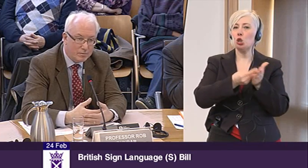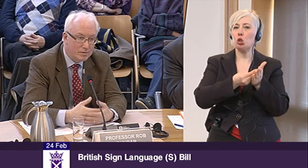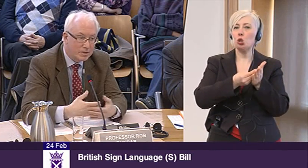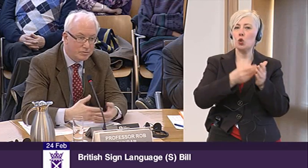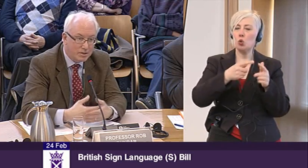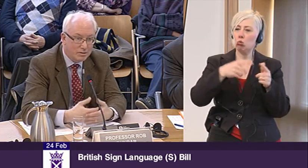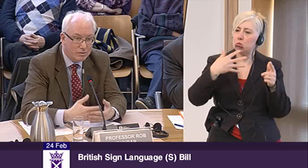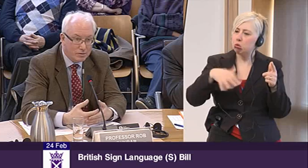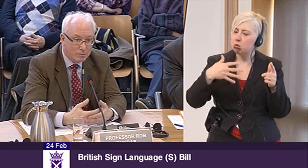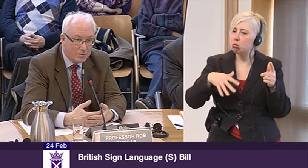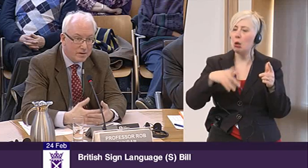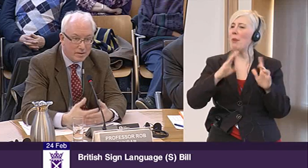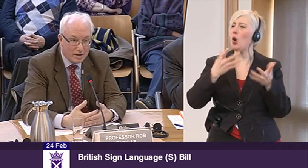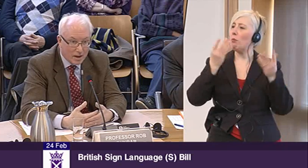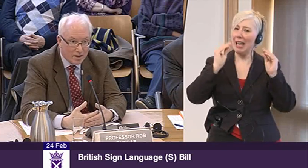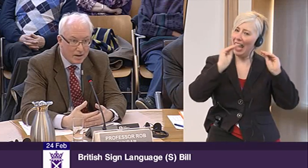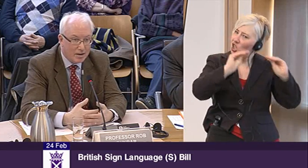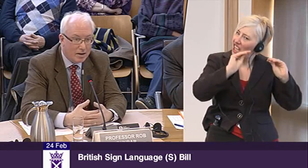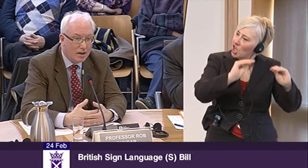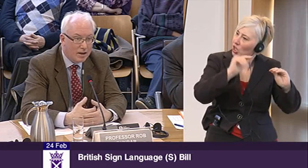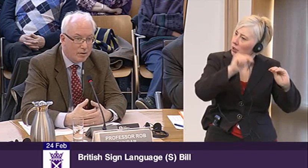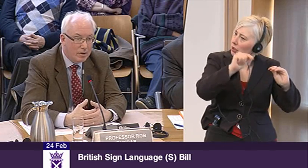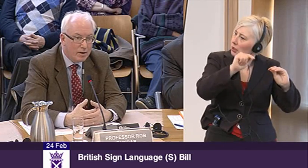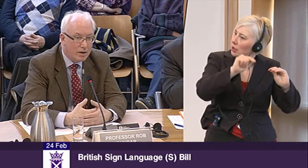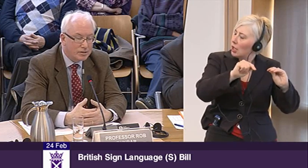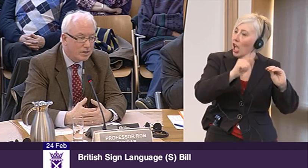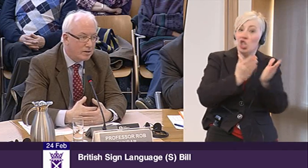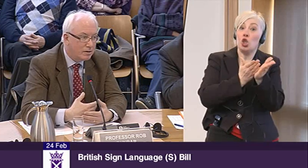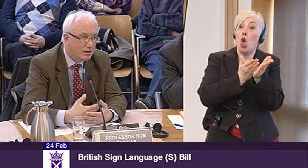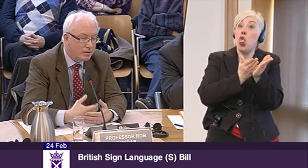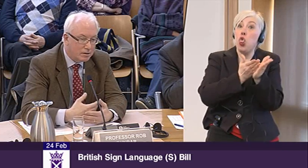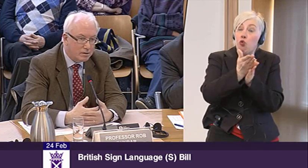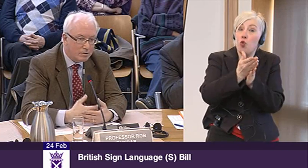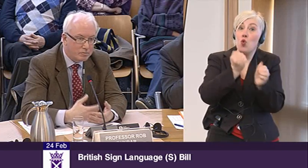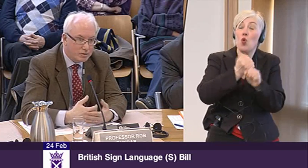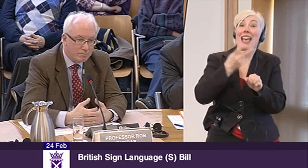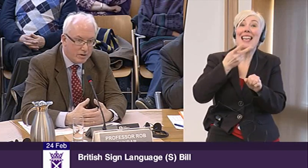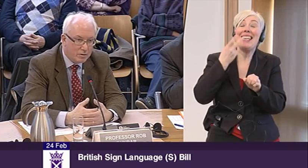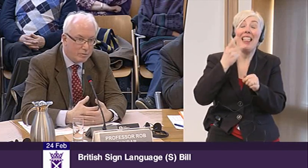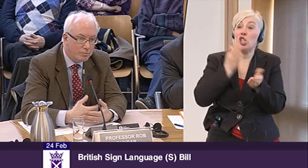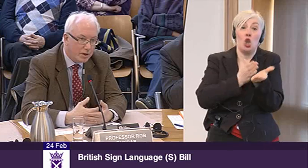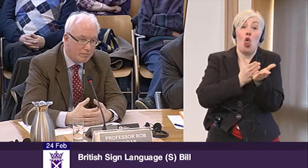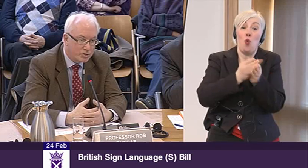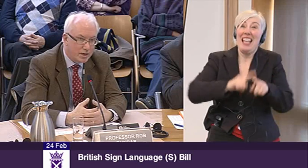Gaelic. We are talking about spending on education; it is just that that education is done through the medium of a different language.